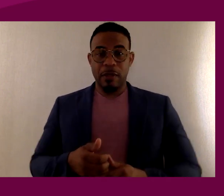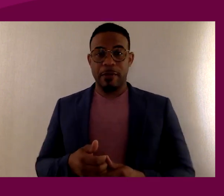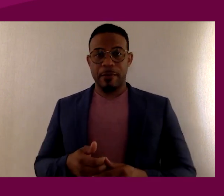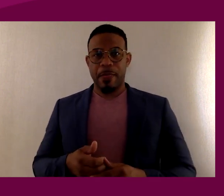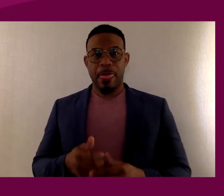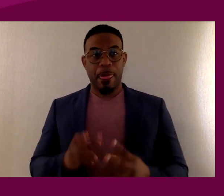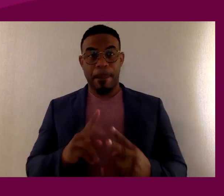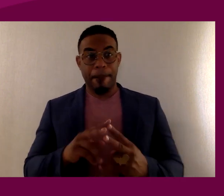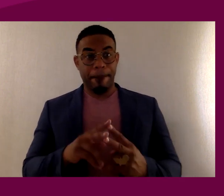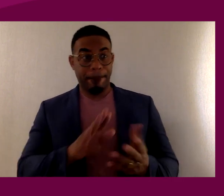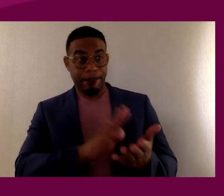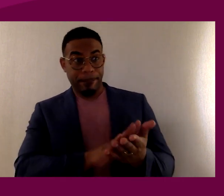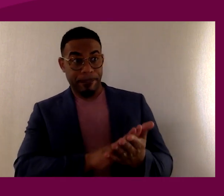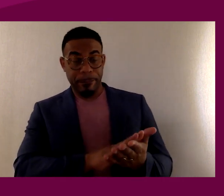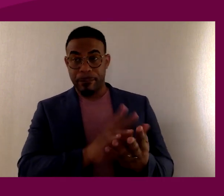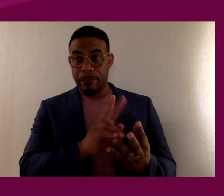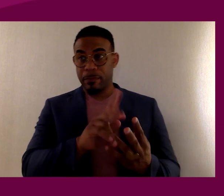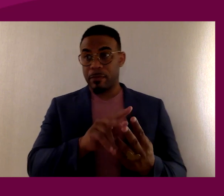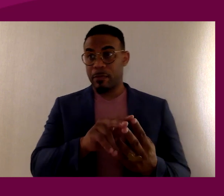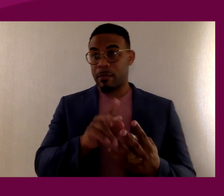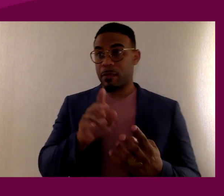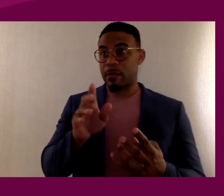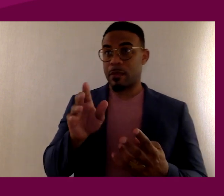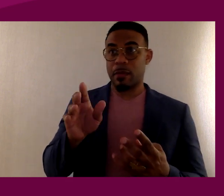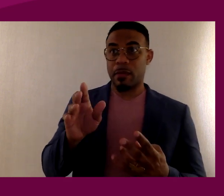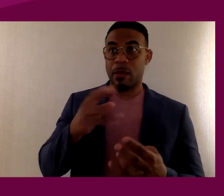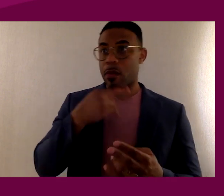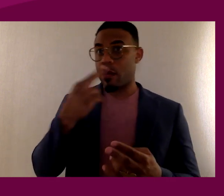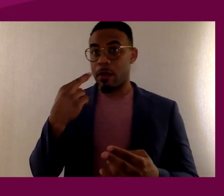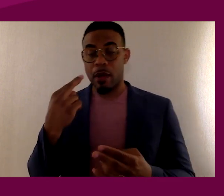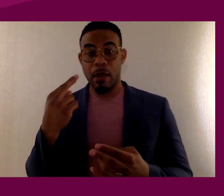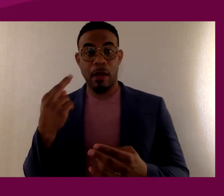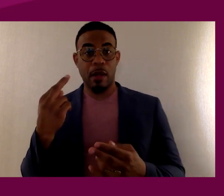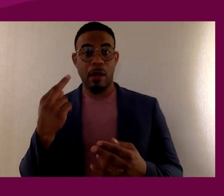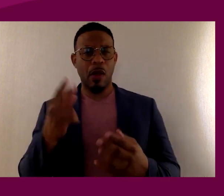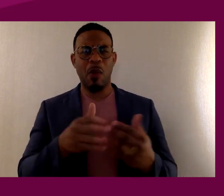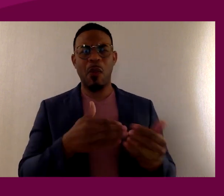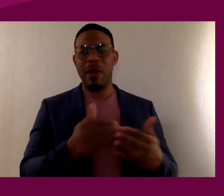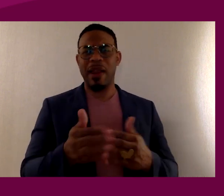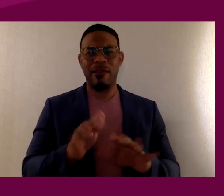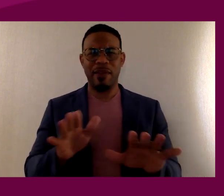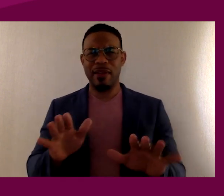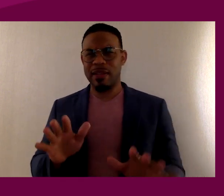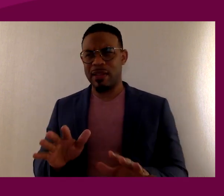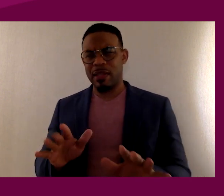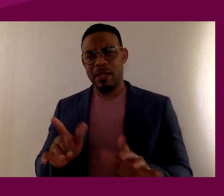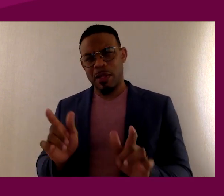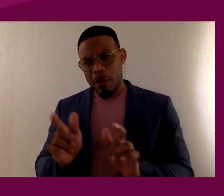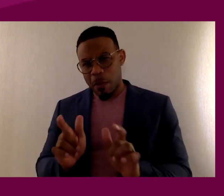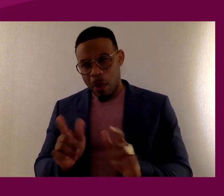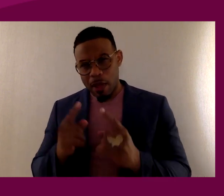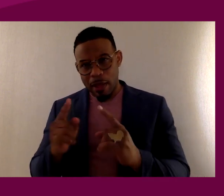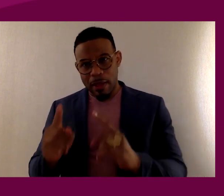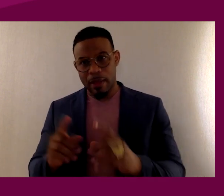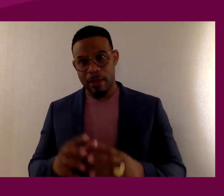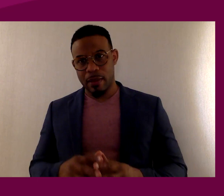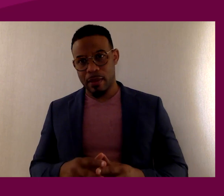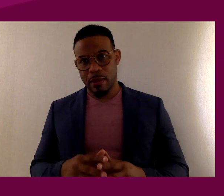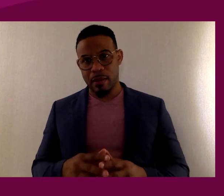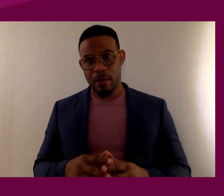How can I do this better? Whether it's a school, whether it's a restaurant, whatever. It's those